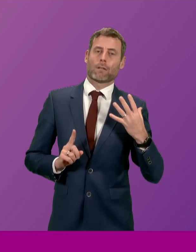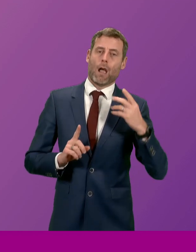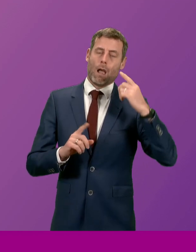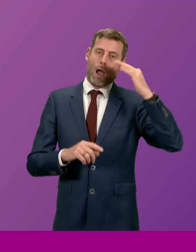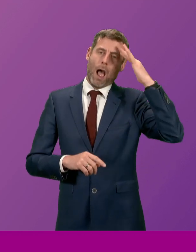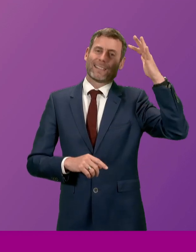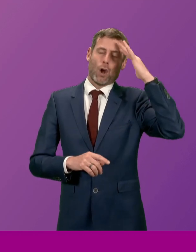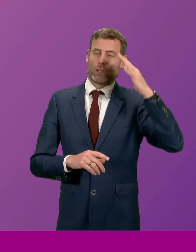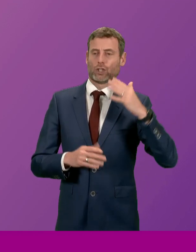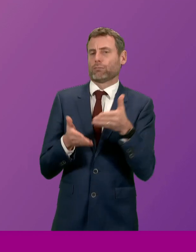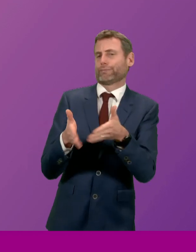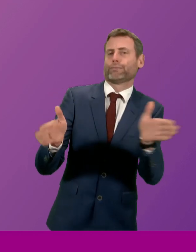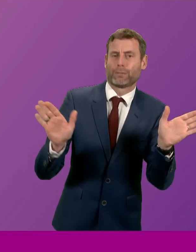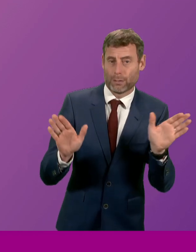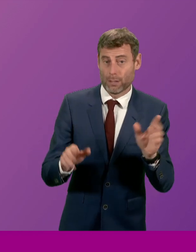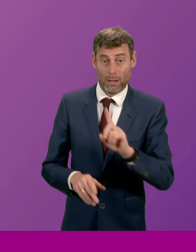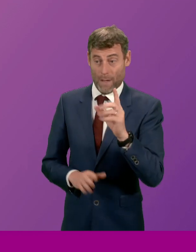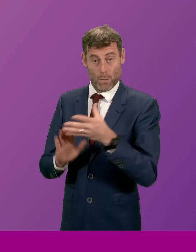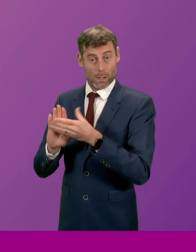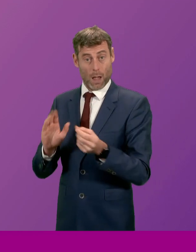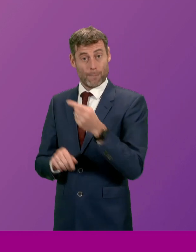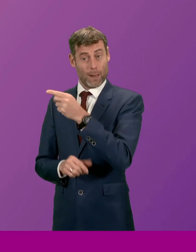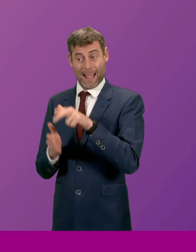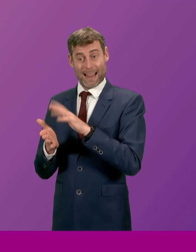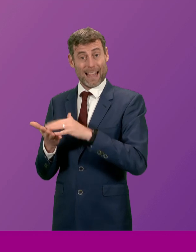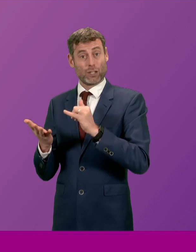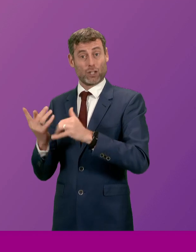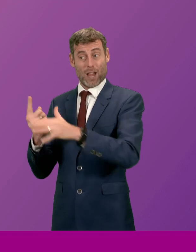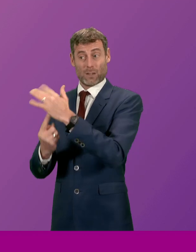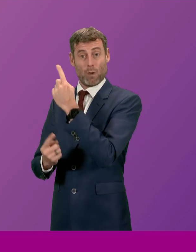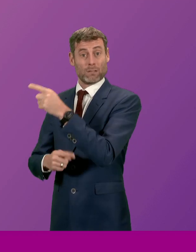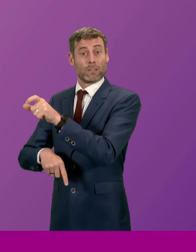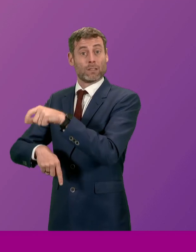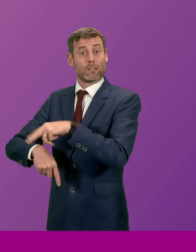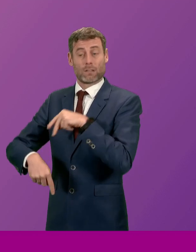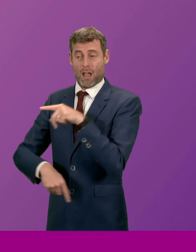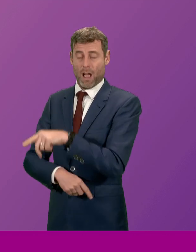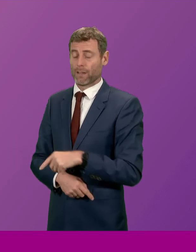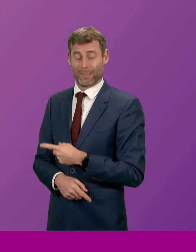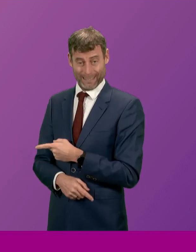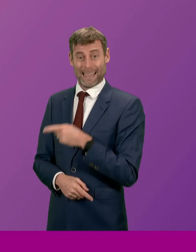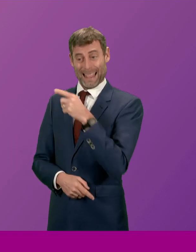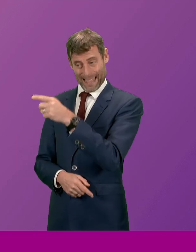The case of Sandie Peggie has revealed that the SNP’s dismissive attitude to women’s safety has